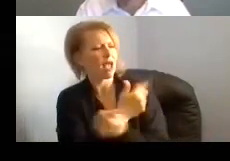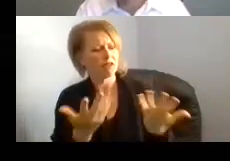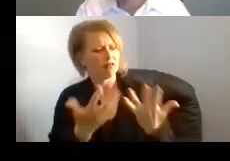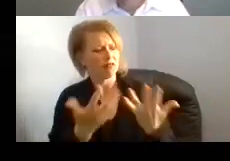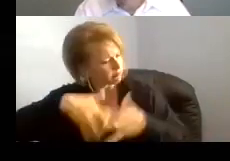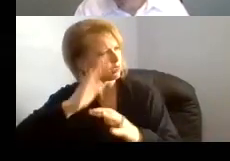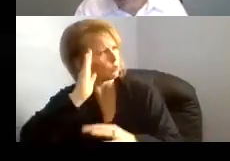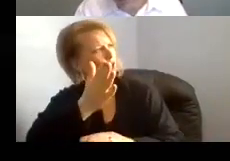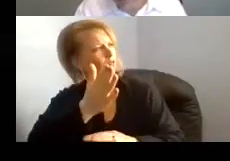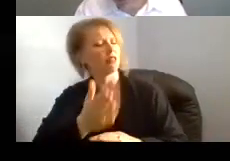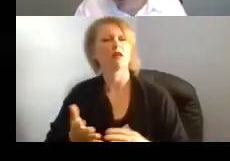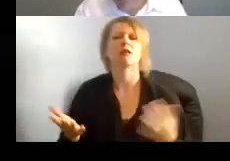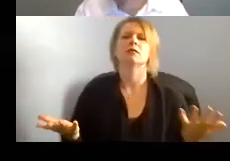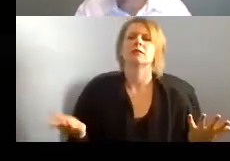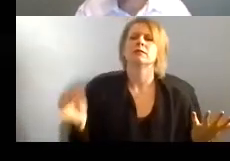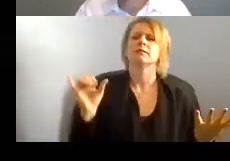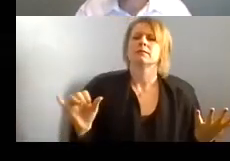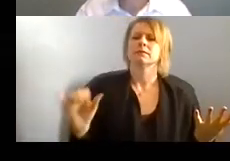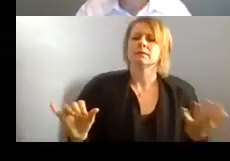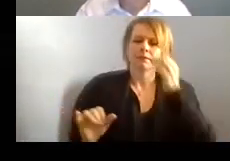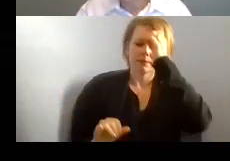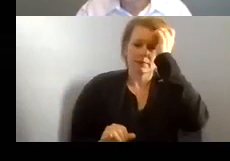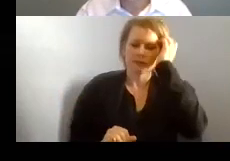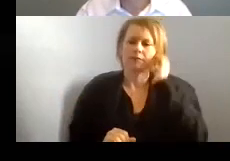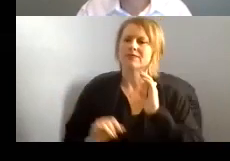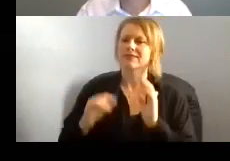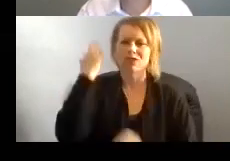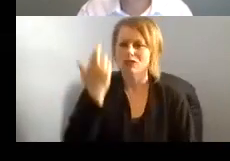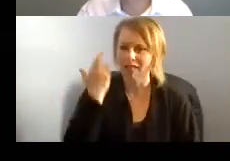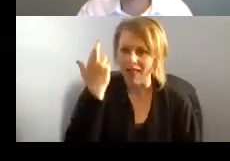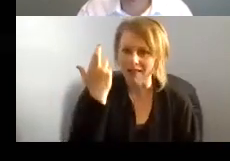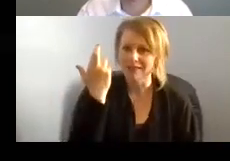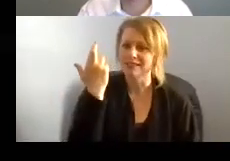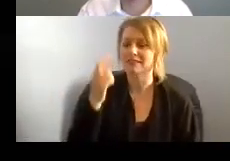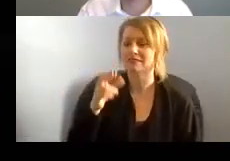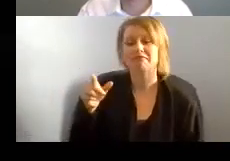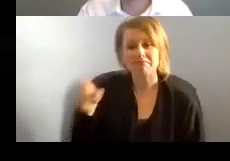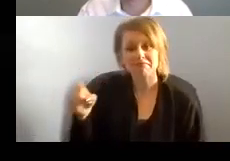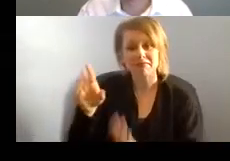And so you realize that sometimes they just are trying to protect their parents.